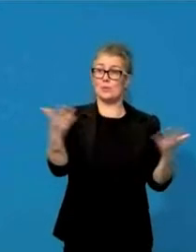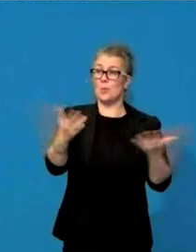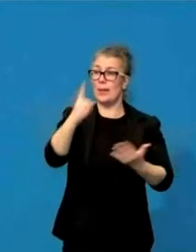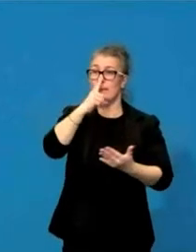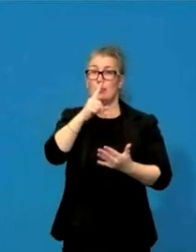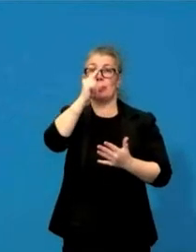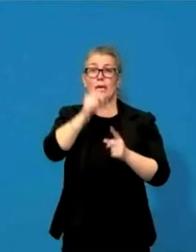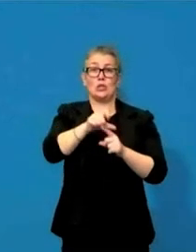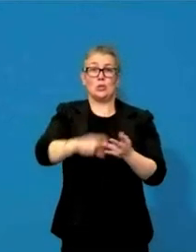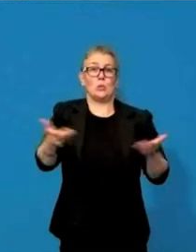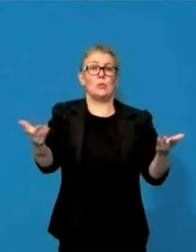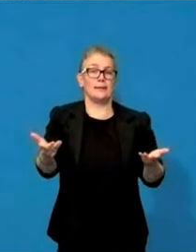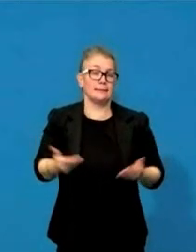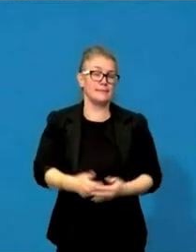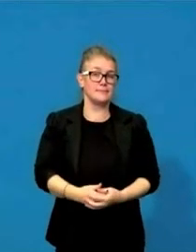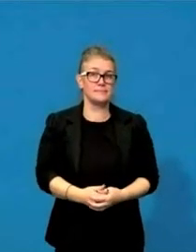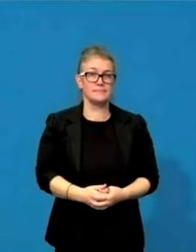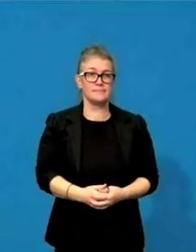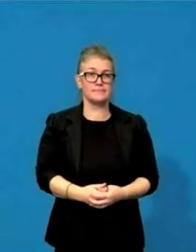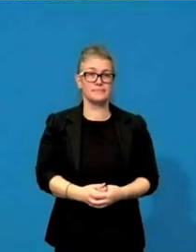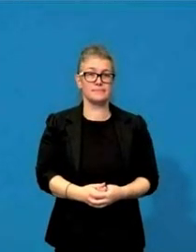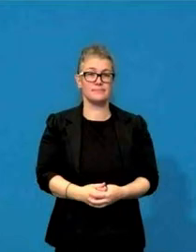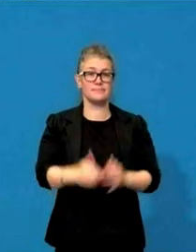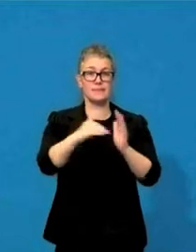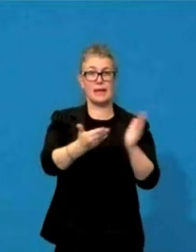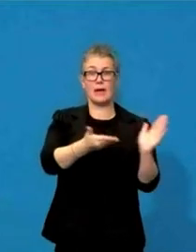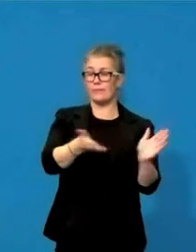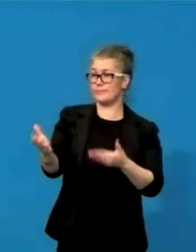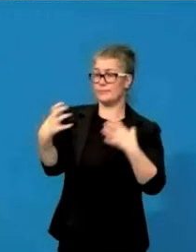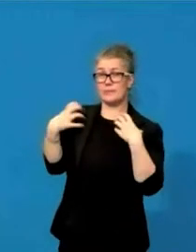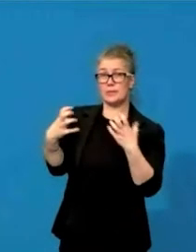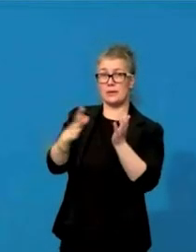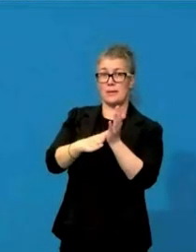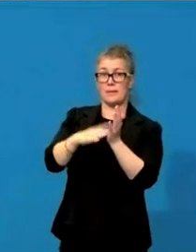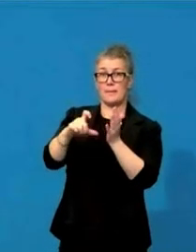I will ask now Commissioner McEwin if he has any questions. COMMISSIONER McEWIN: Thank you, Chair.